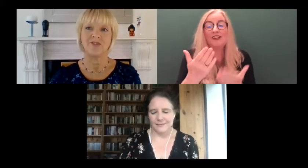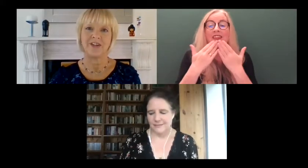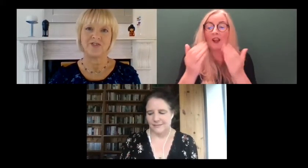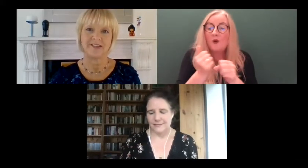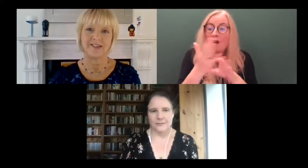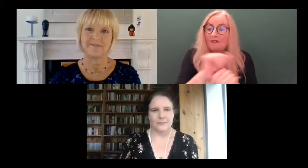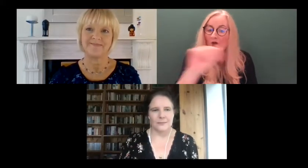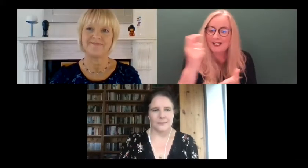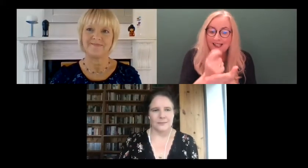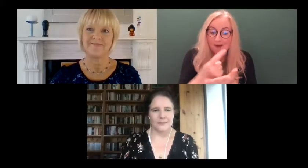your interest. >>: